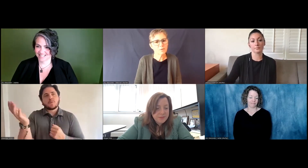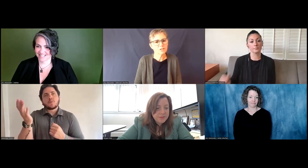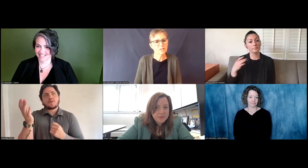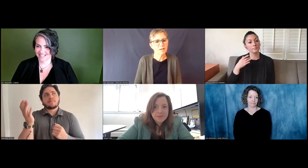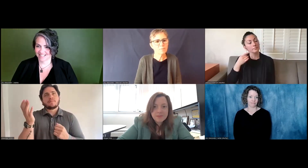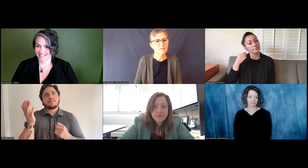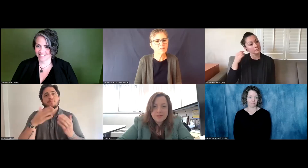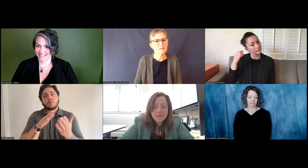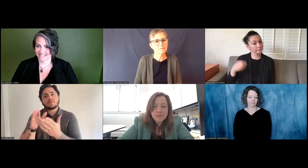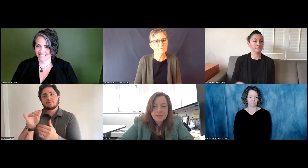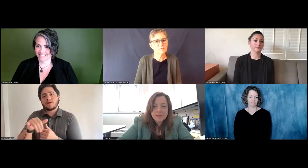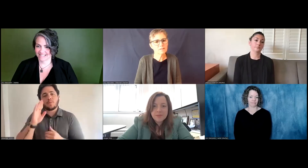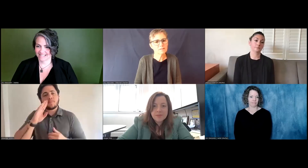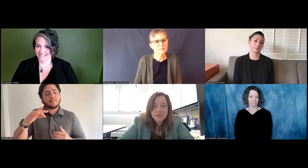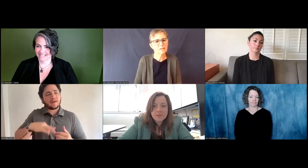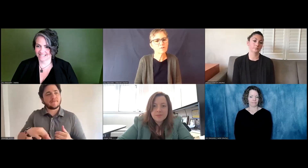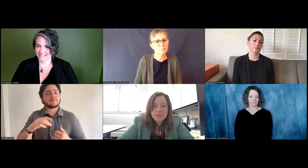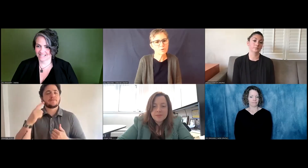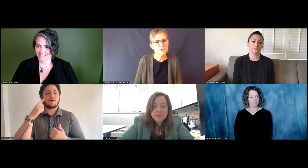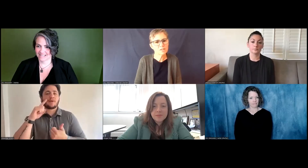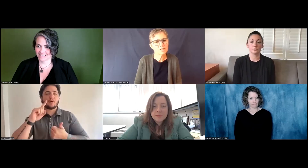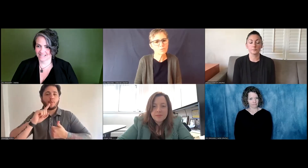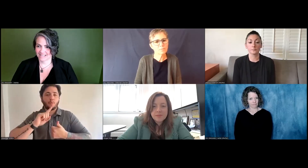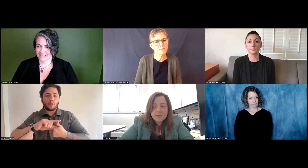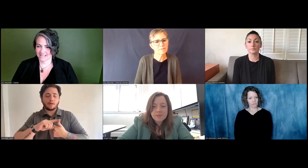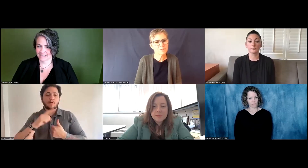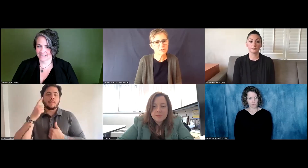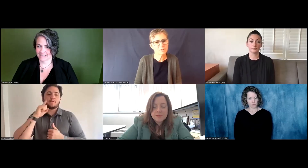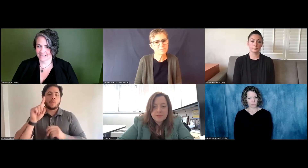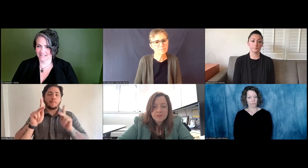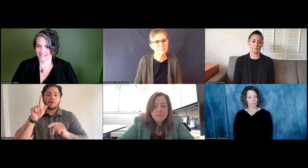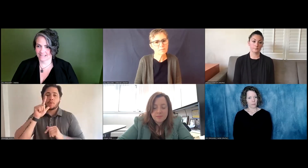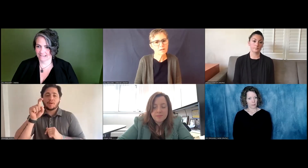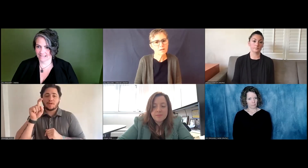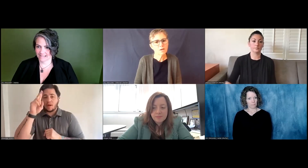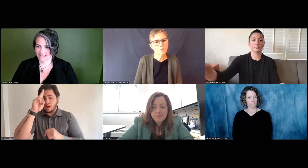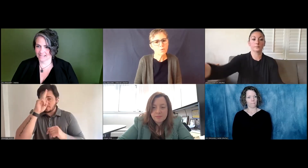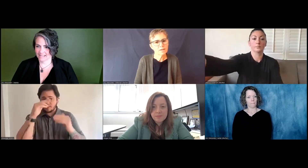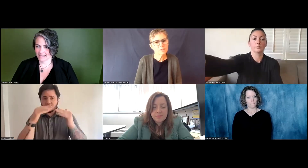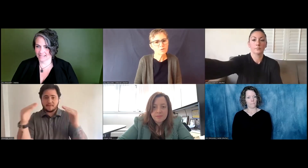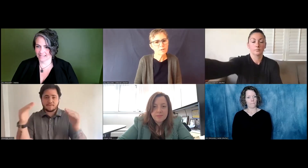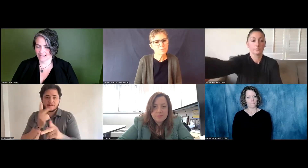question. I'm thinking of several approaches that would be beneficial. One is for people